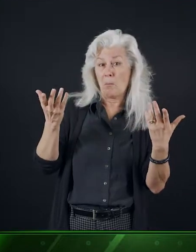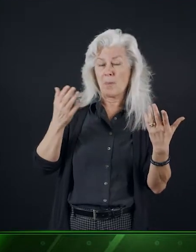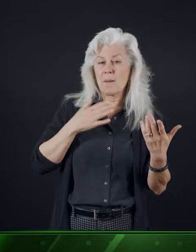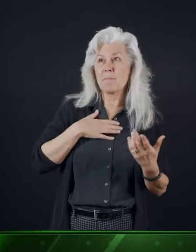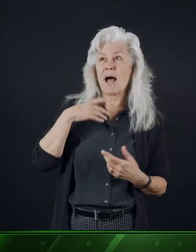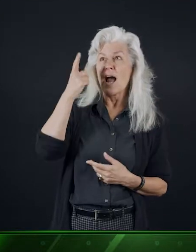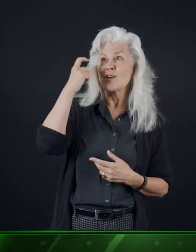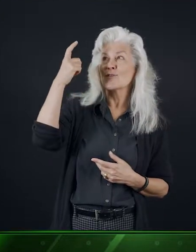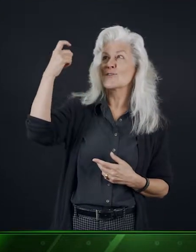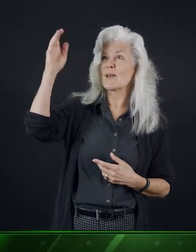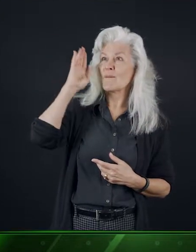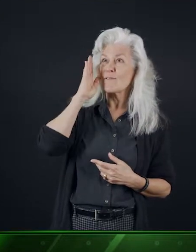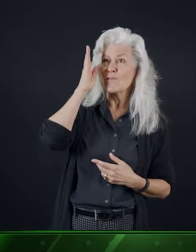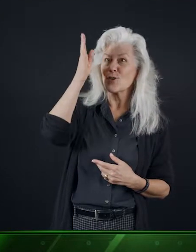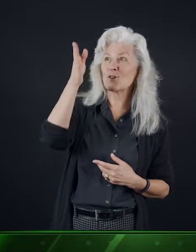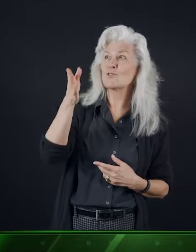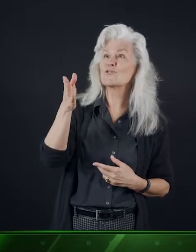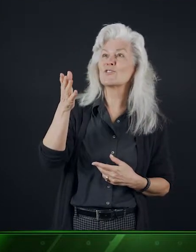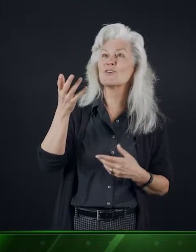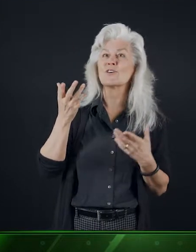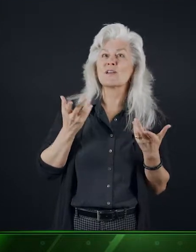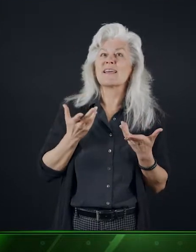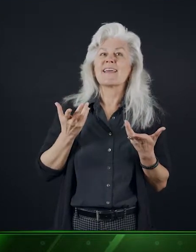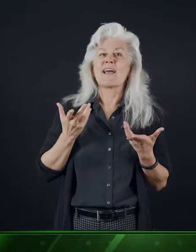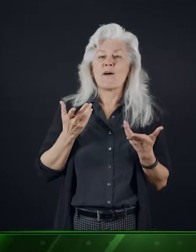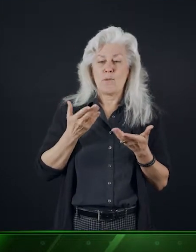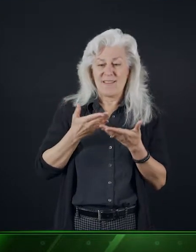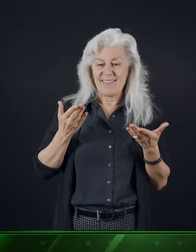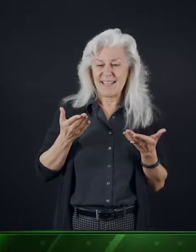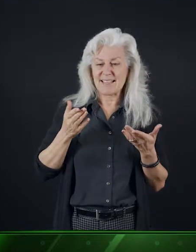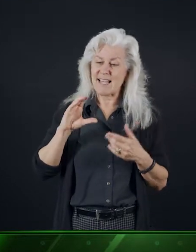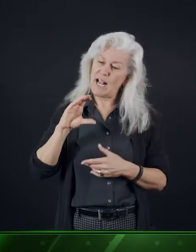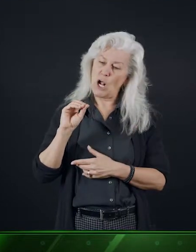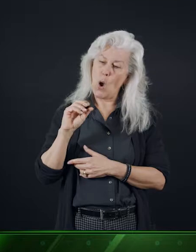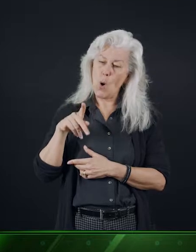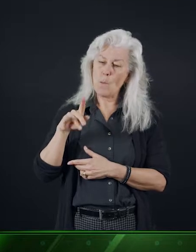My dream for the future is a future where things like copilot,